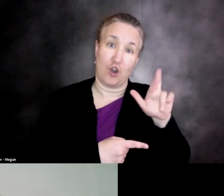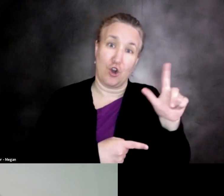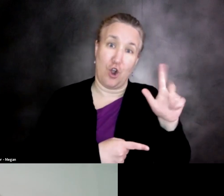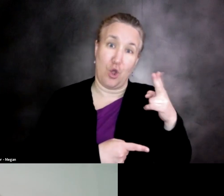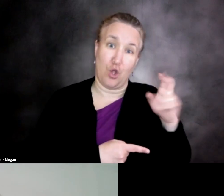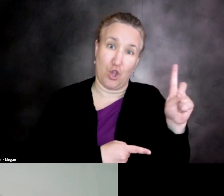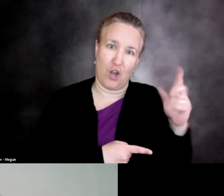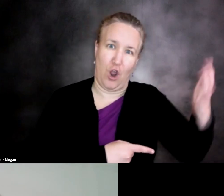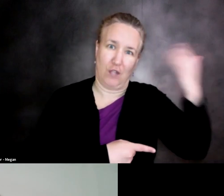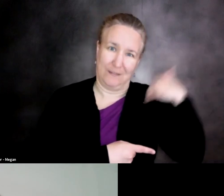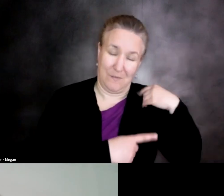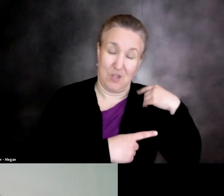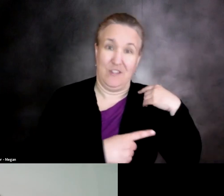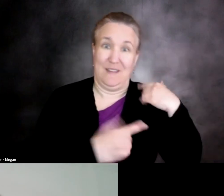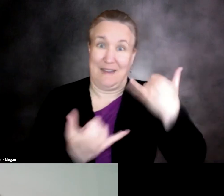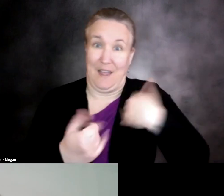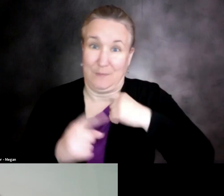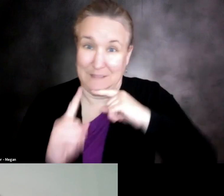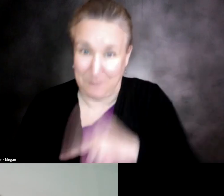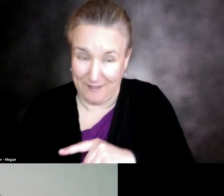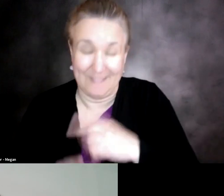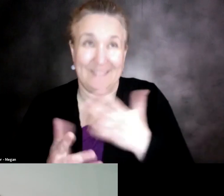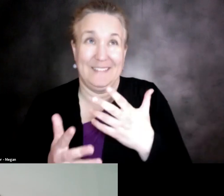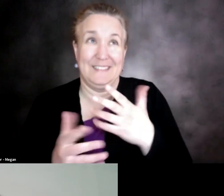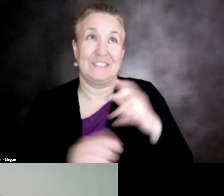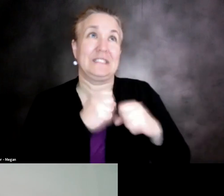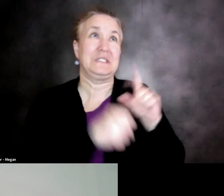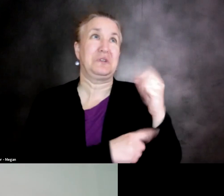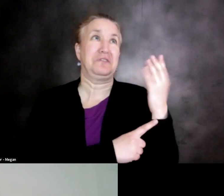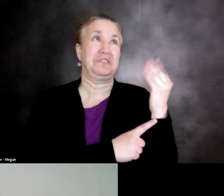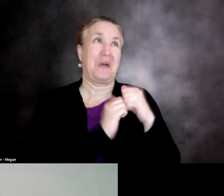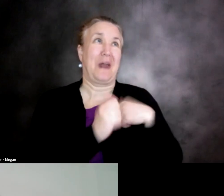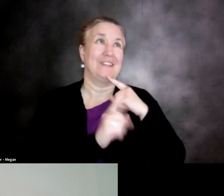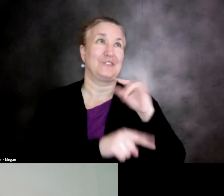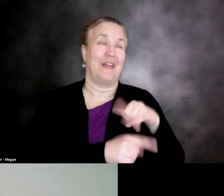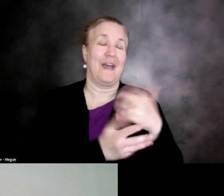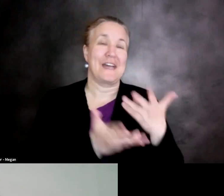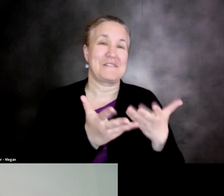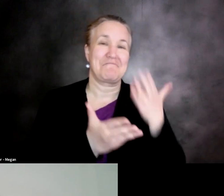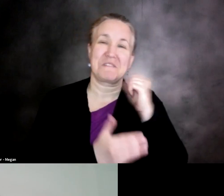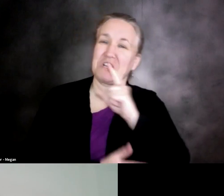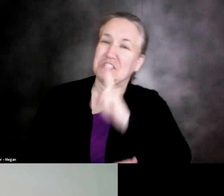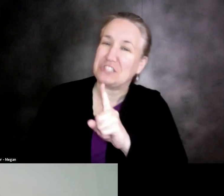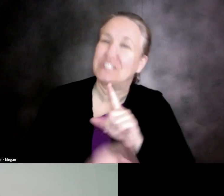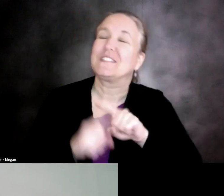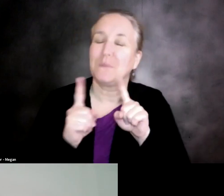so I'm not sure how I would have answered it, you know, 2014.